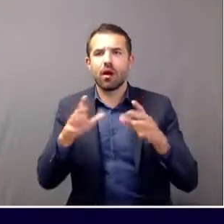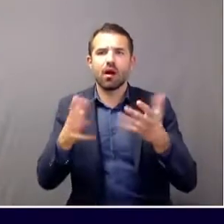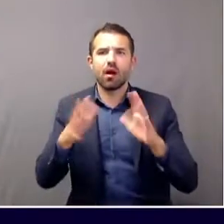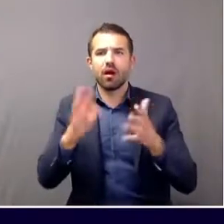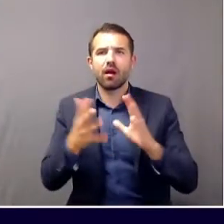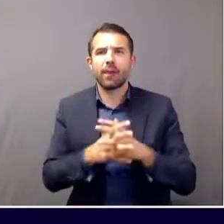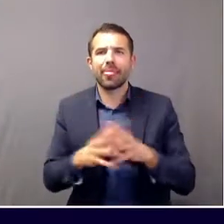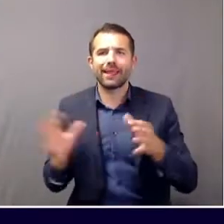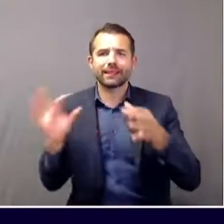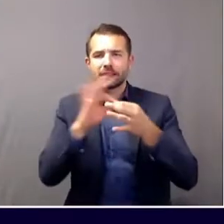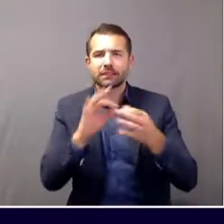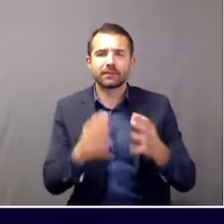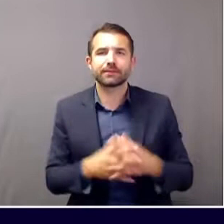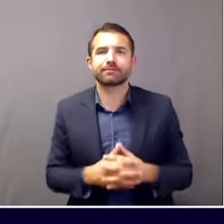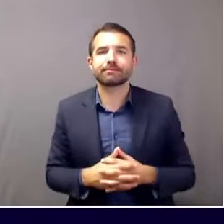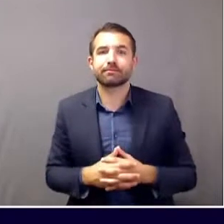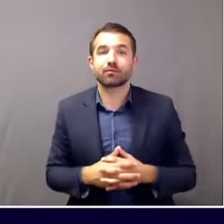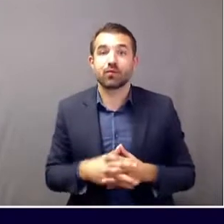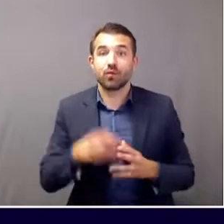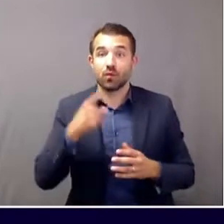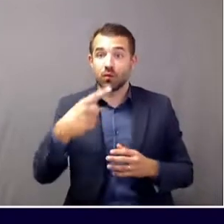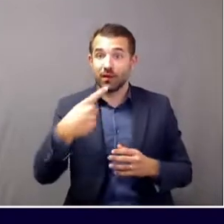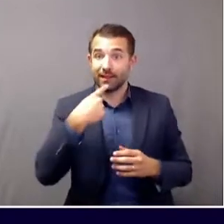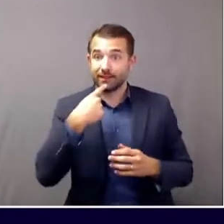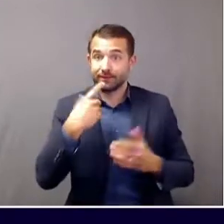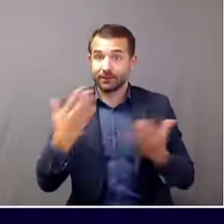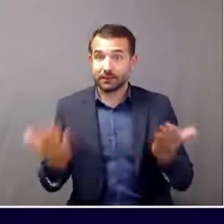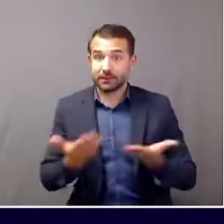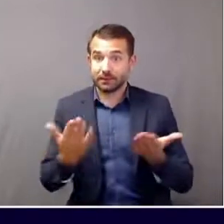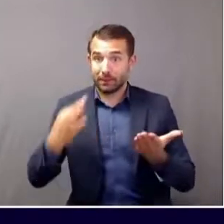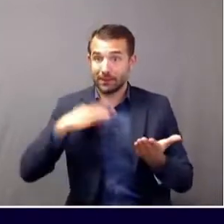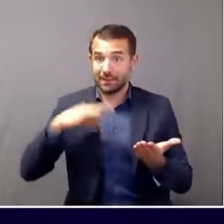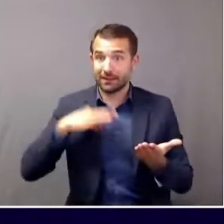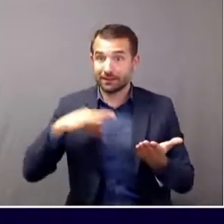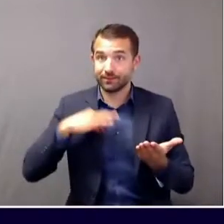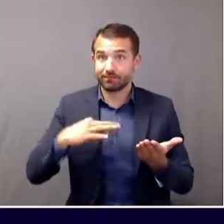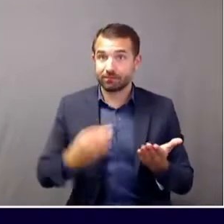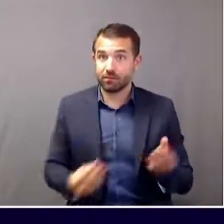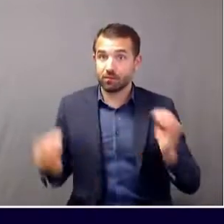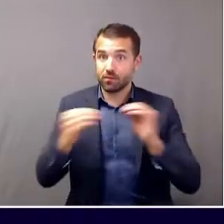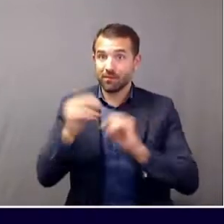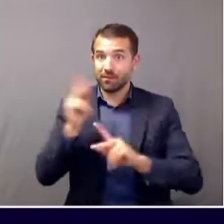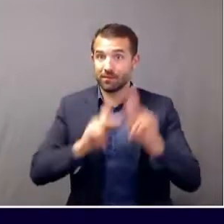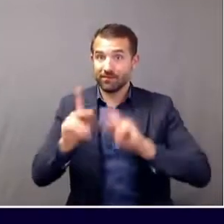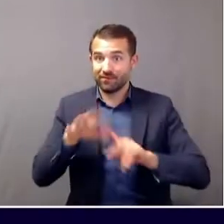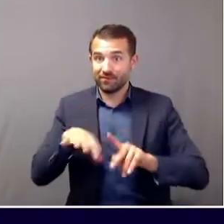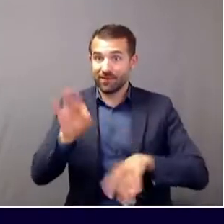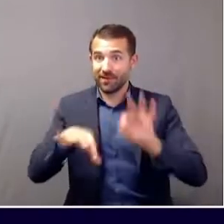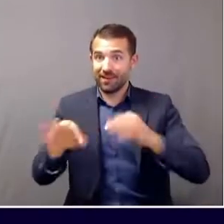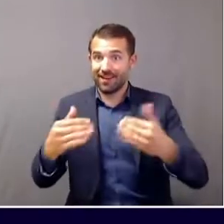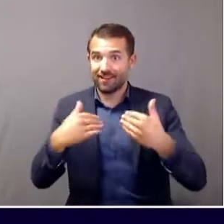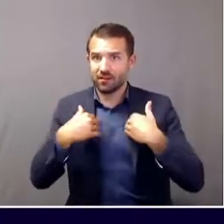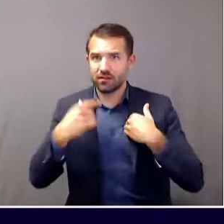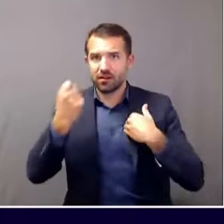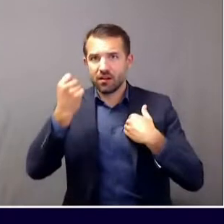more cases of Copa in here in Maine that art connected to outbreaks which is a sign of